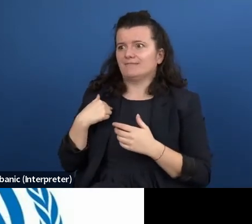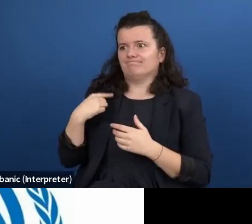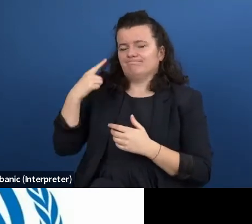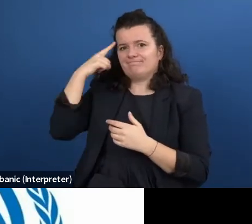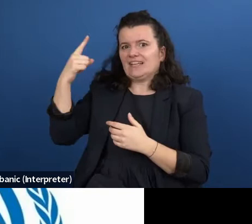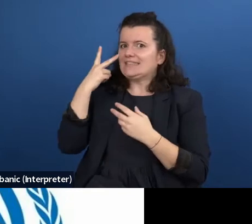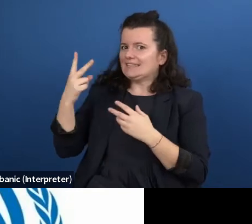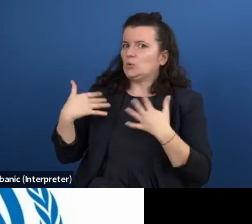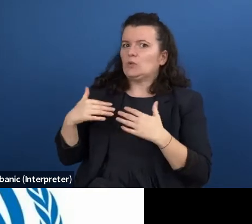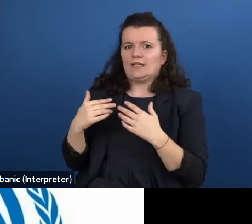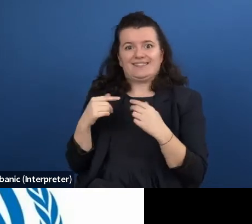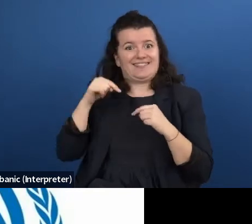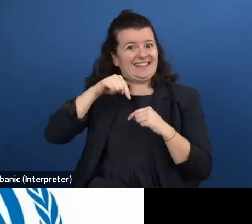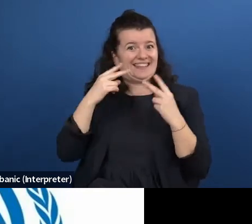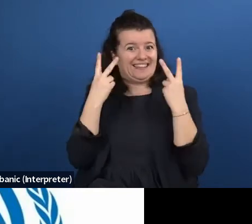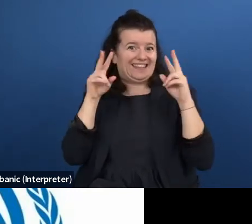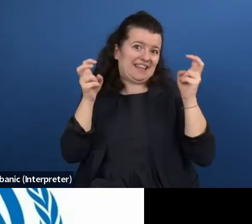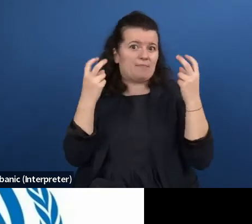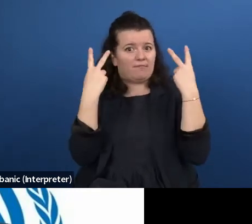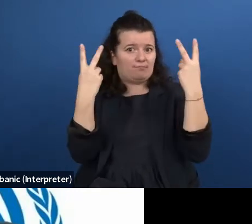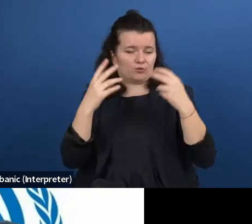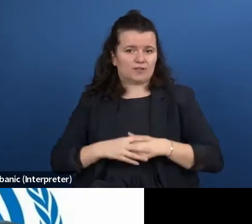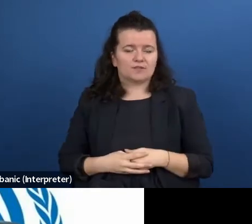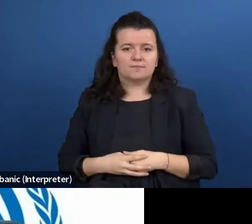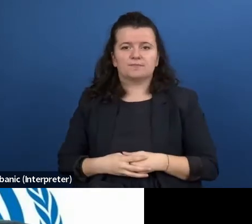It follows on from my meeting with the UN CRPD Committee